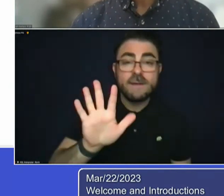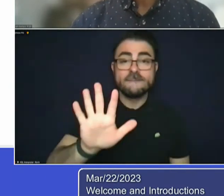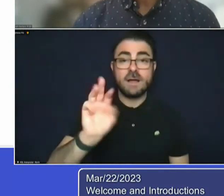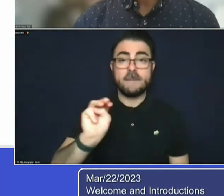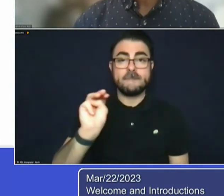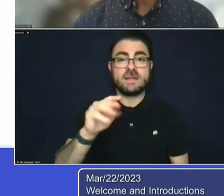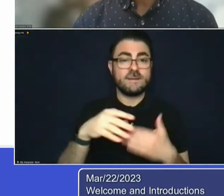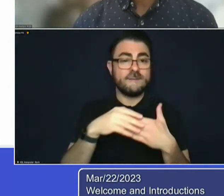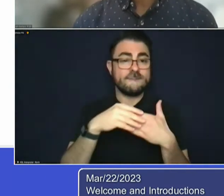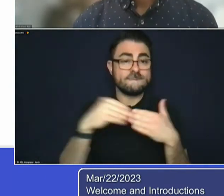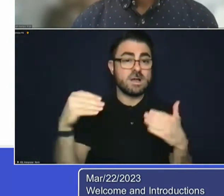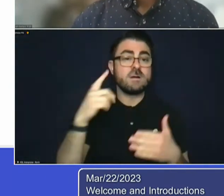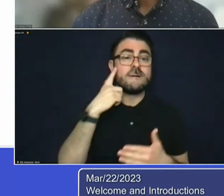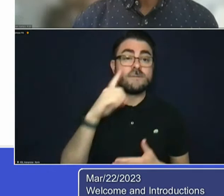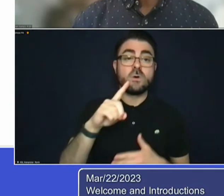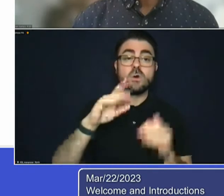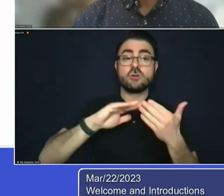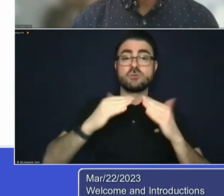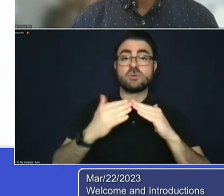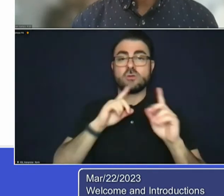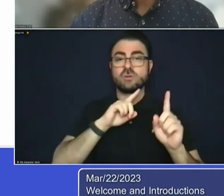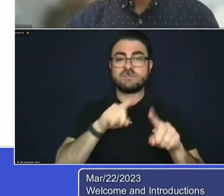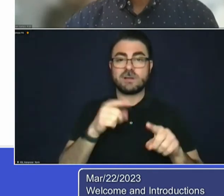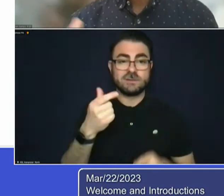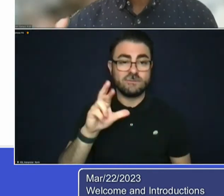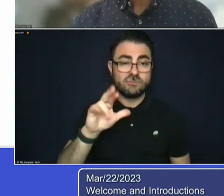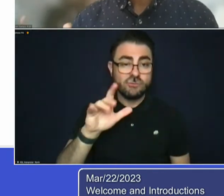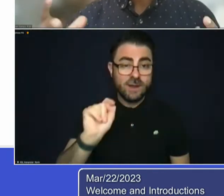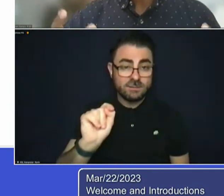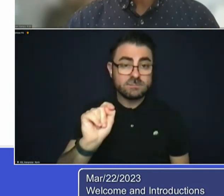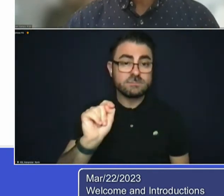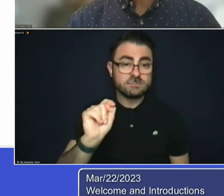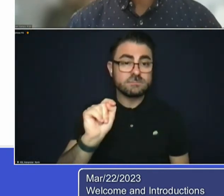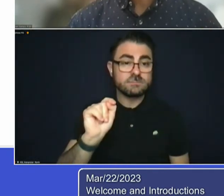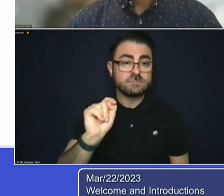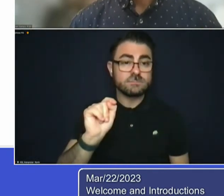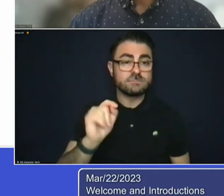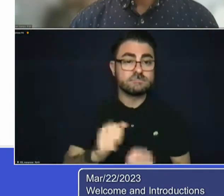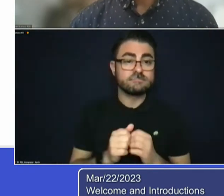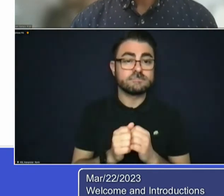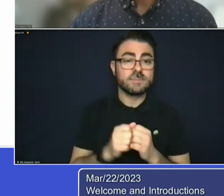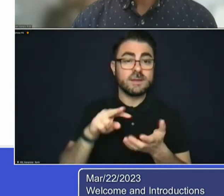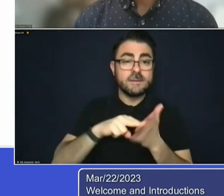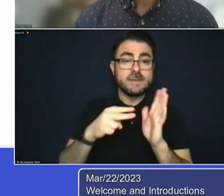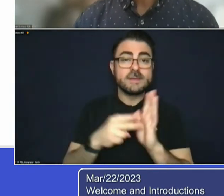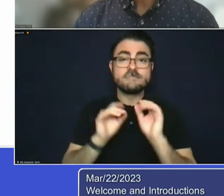RESPONSIVE GRANTS THERE. THIS CAN HELP INDIVIDUAL